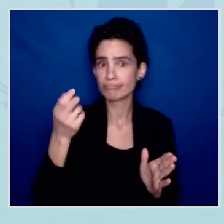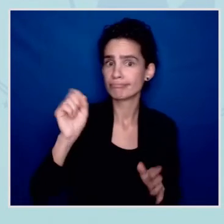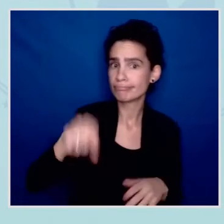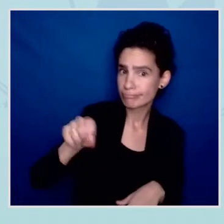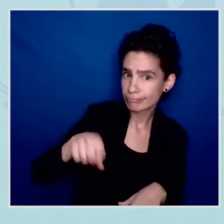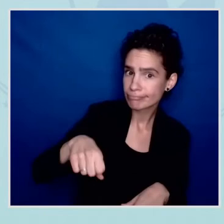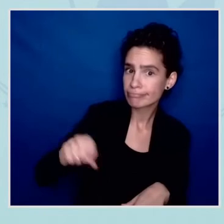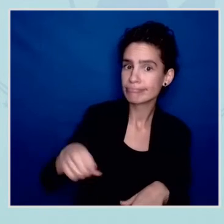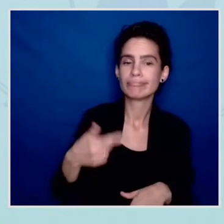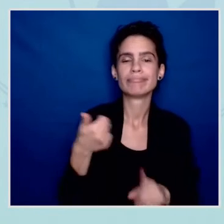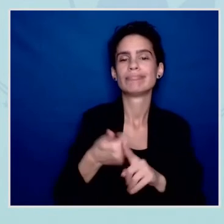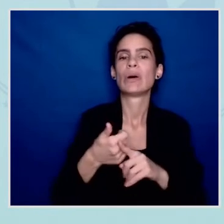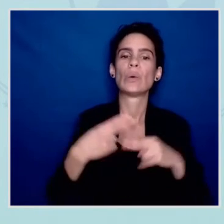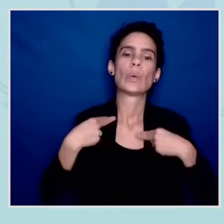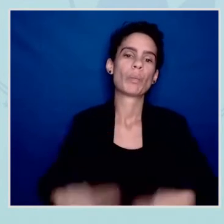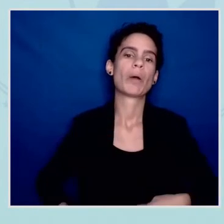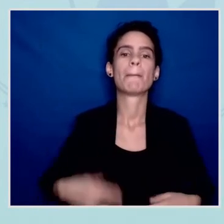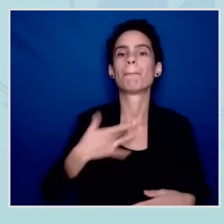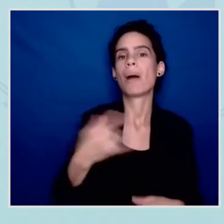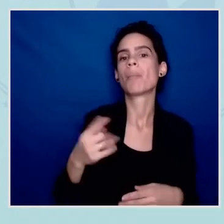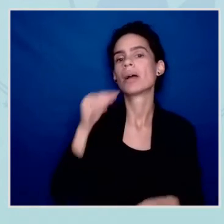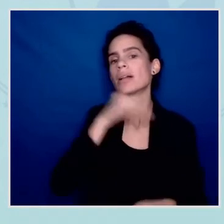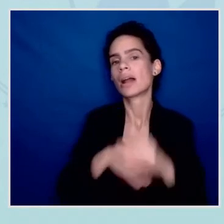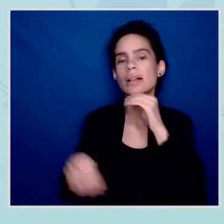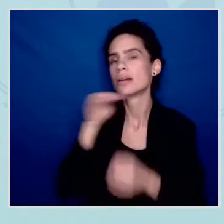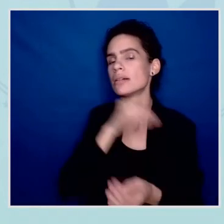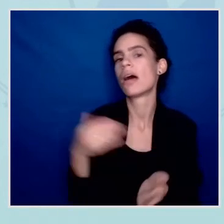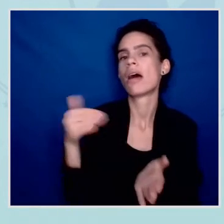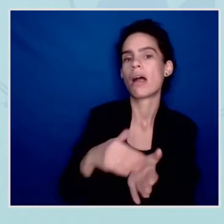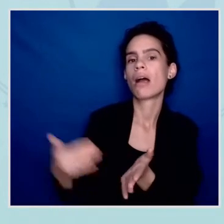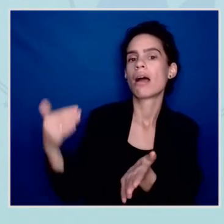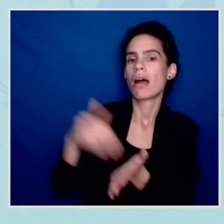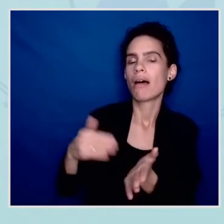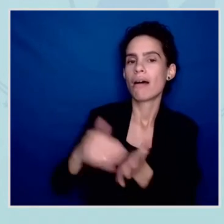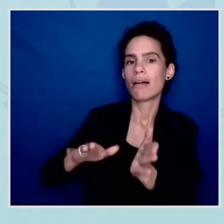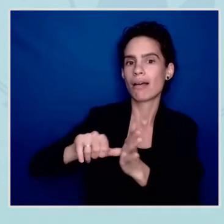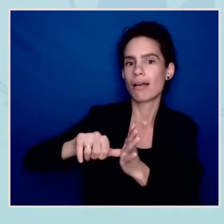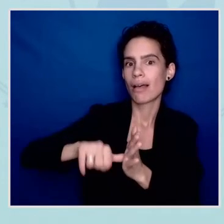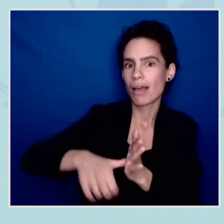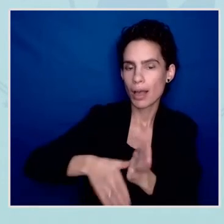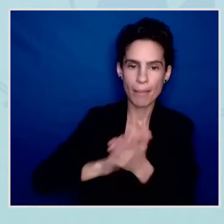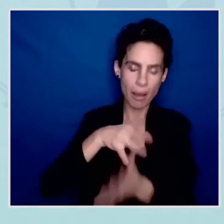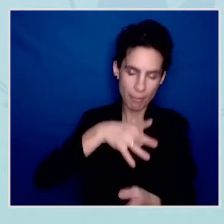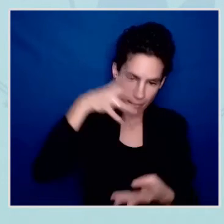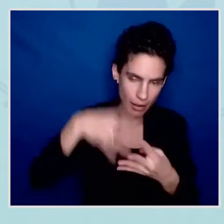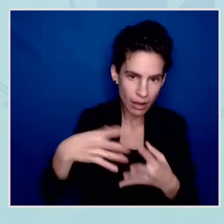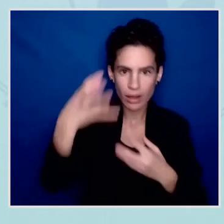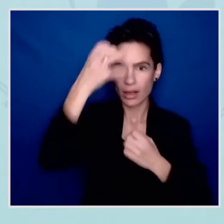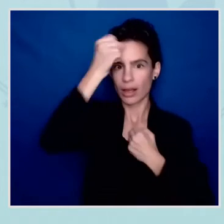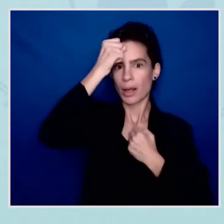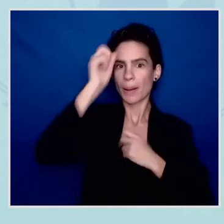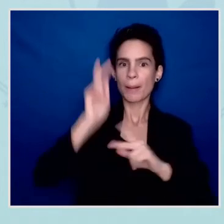ELECTION. I SAID, TOMMY -- WELL, I DIDN'T KNOW THERE WAS, THEY SAY IT IS.